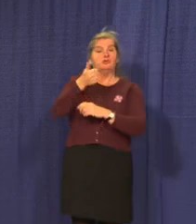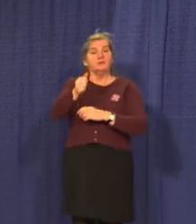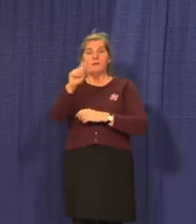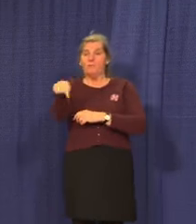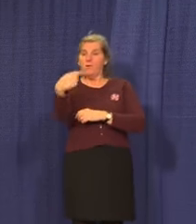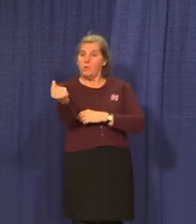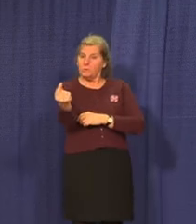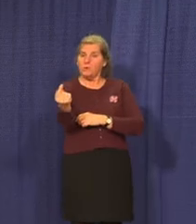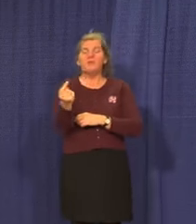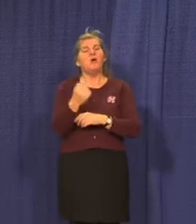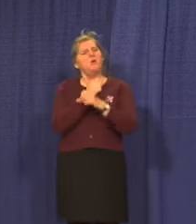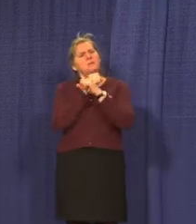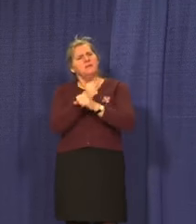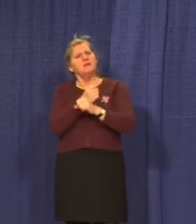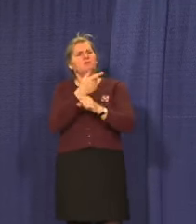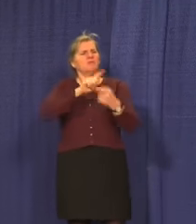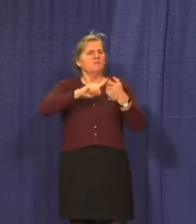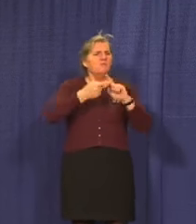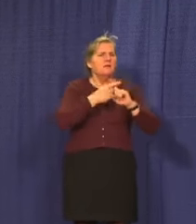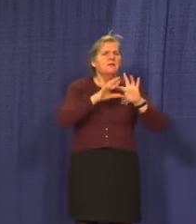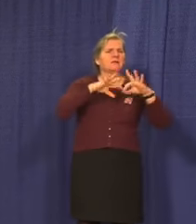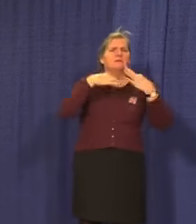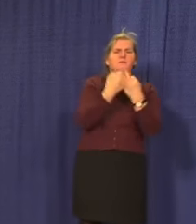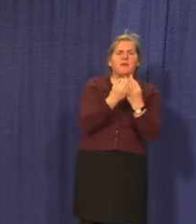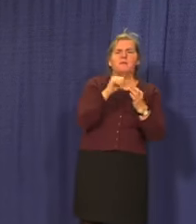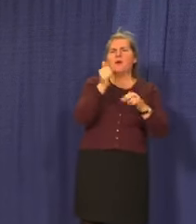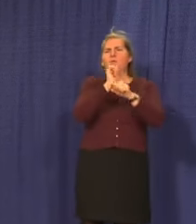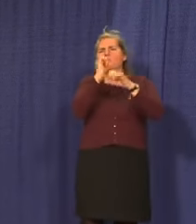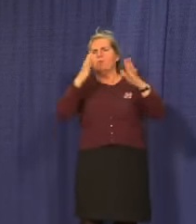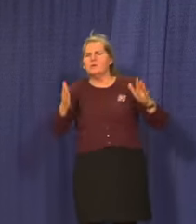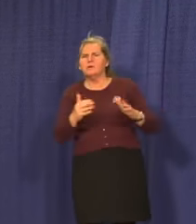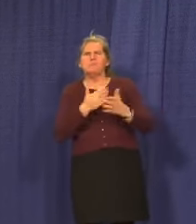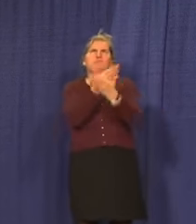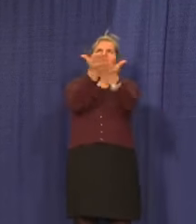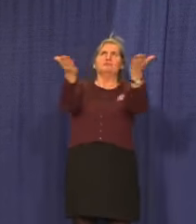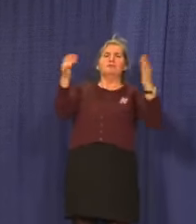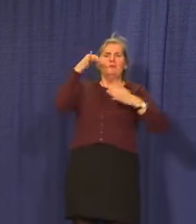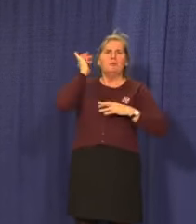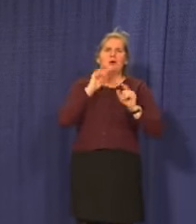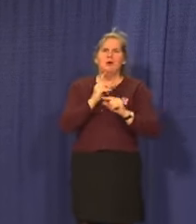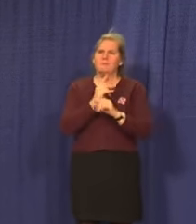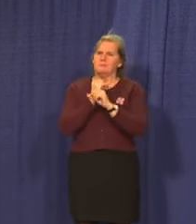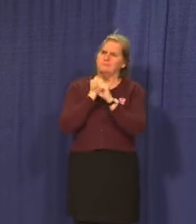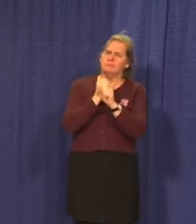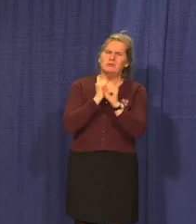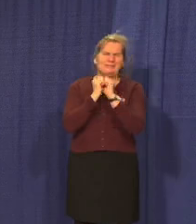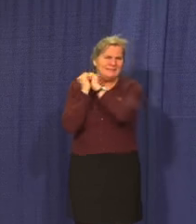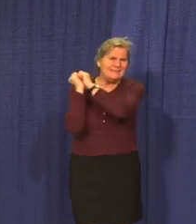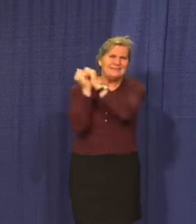NEIGHBOURS, FOR YOUR FRIENDS, FOR YOUR COLLEAGUES AND FOR YOUR FELLOW YUKONERS. WE NEED TO WORK TOGETHER AS WE